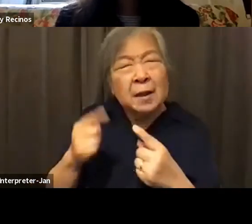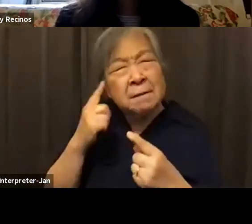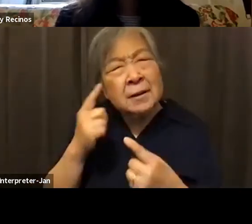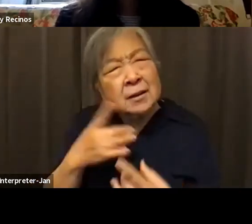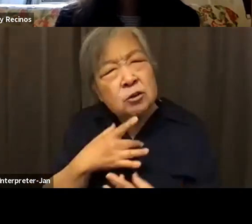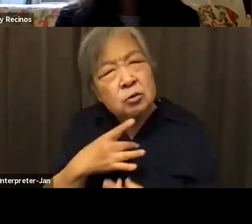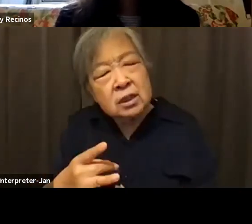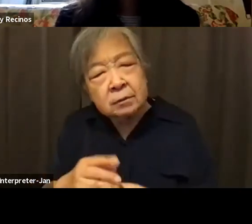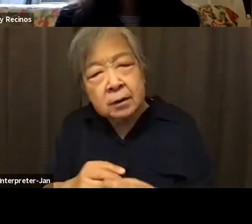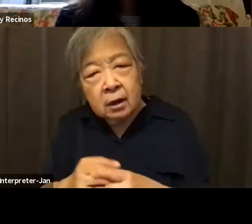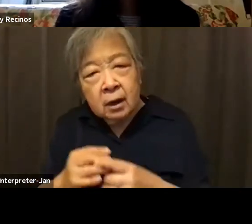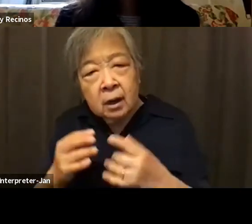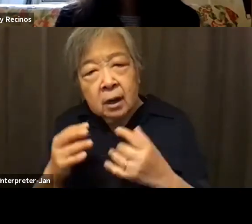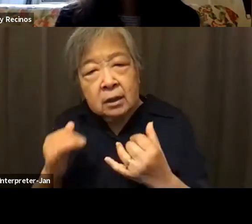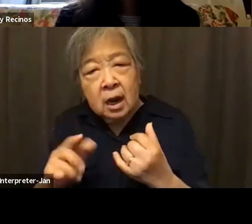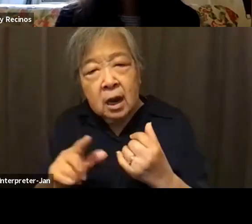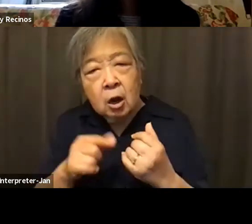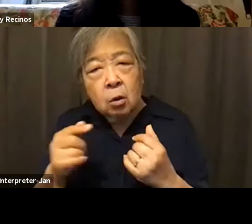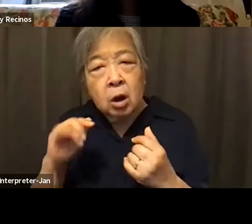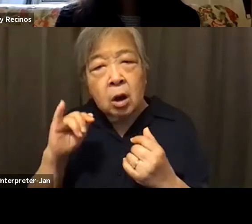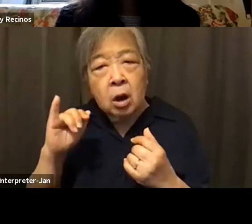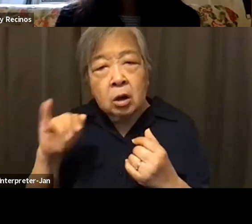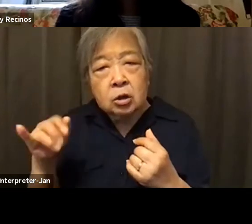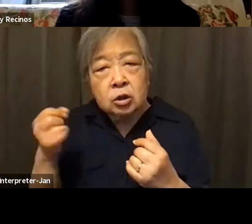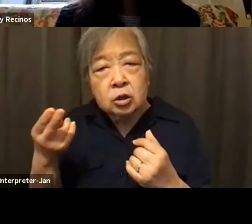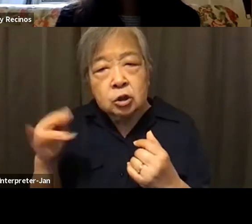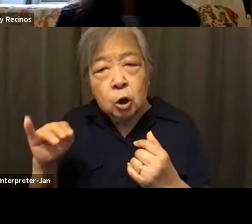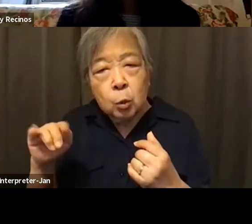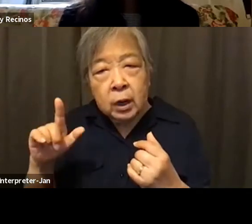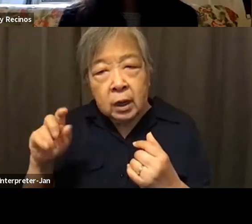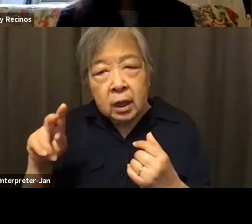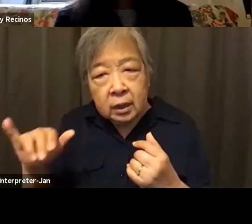Let's see, I'm going to have Johileny ask our closing question